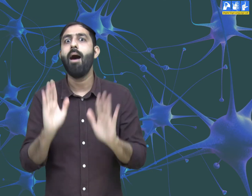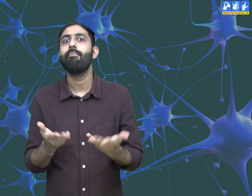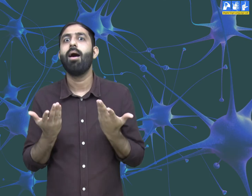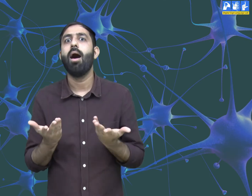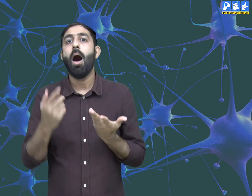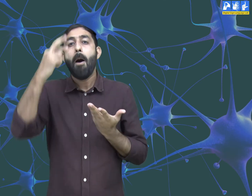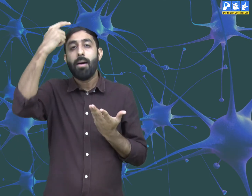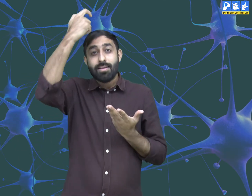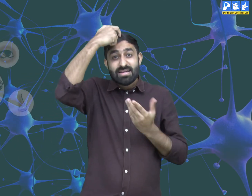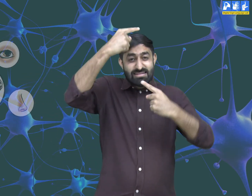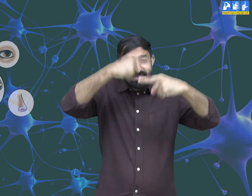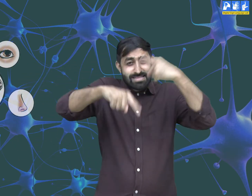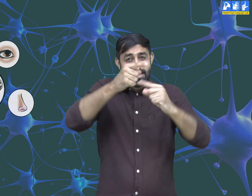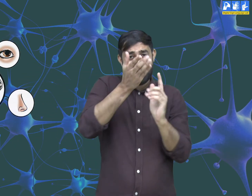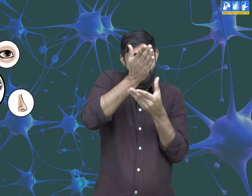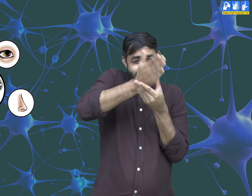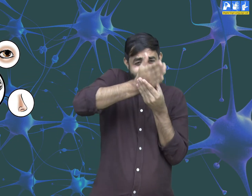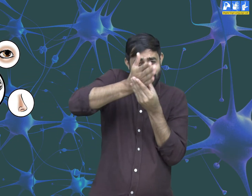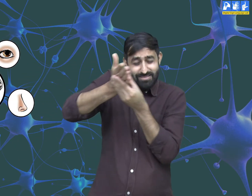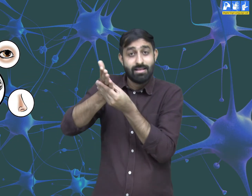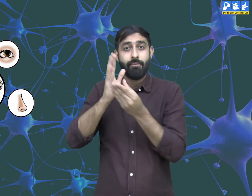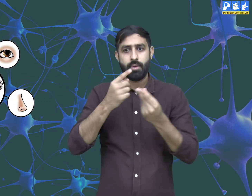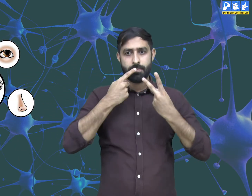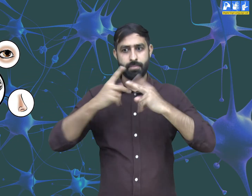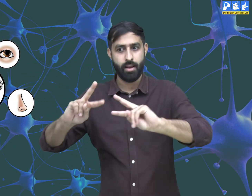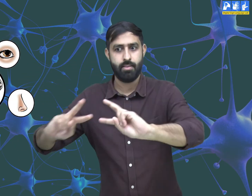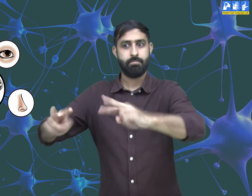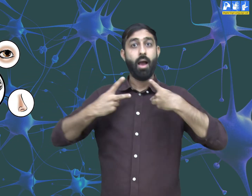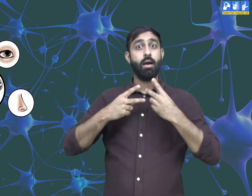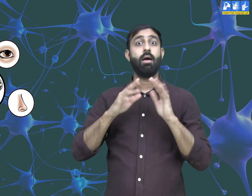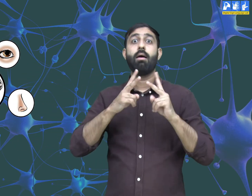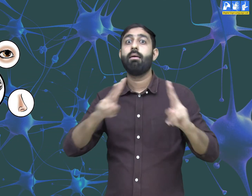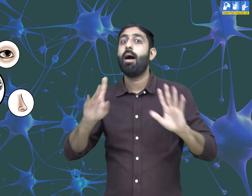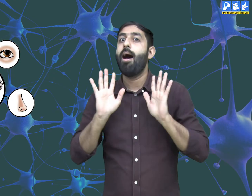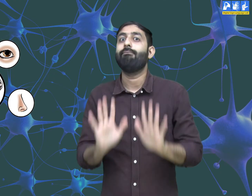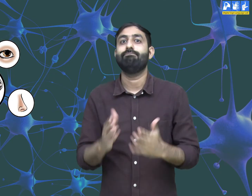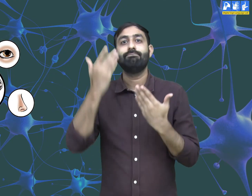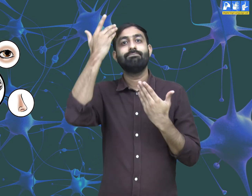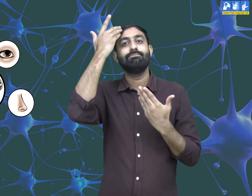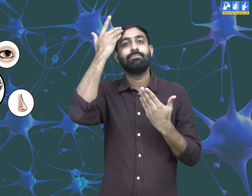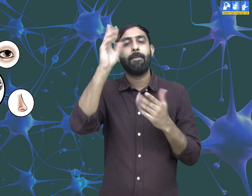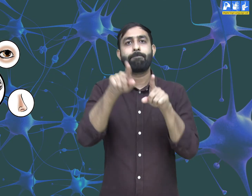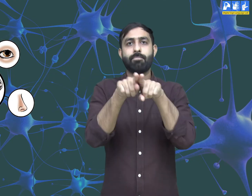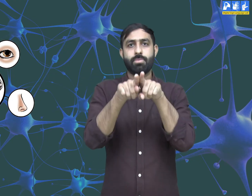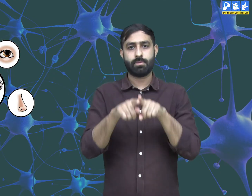As per the instructions of the brain different parts of our body move and react.